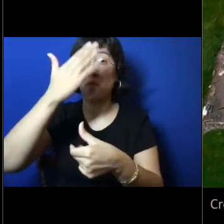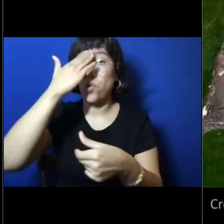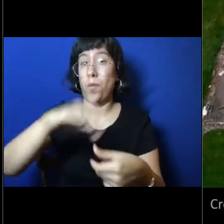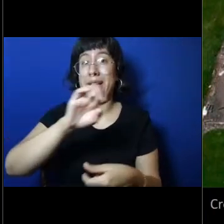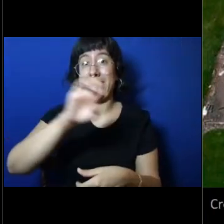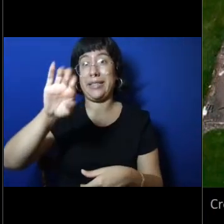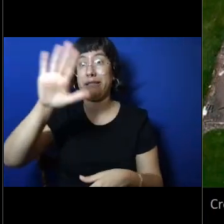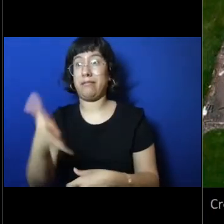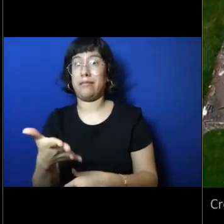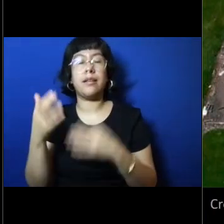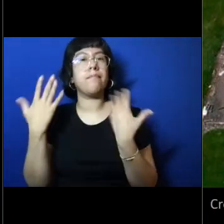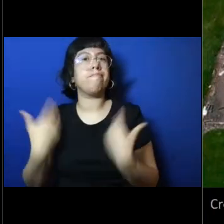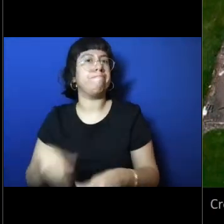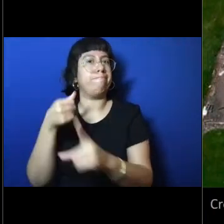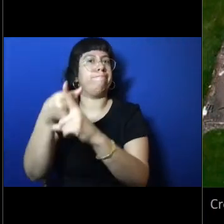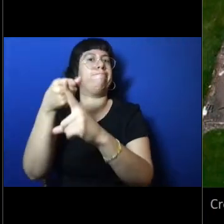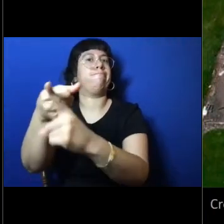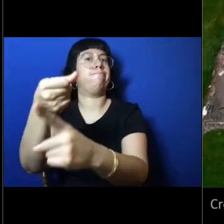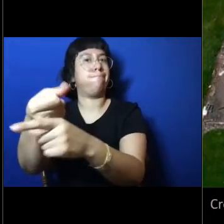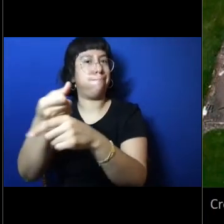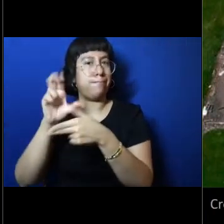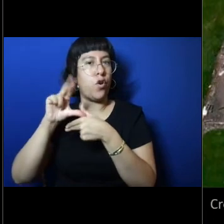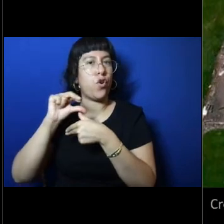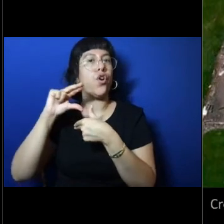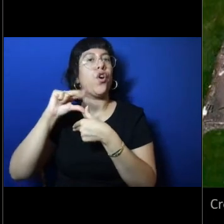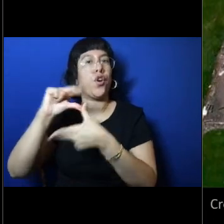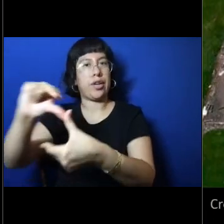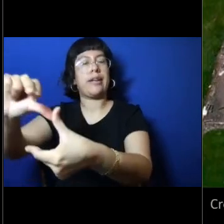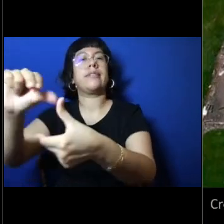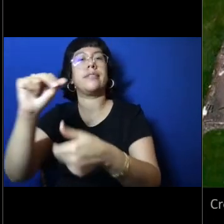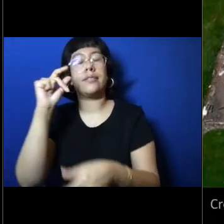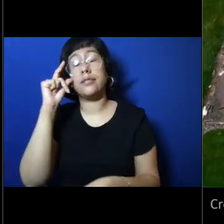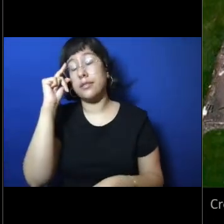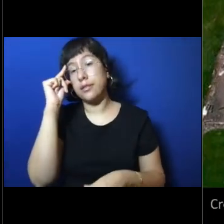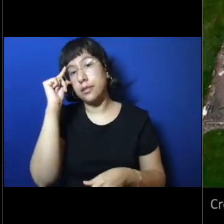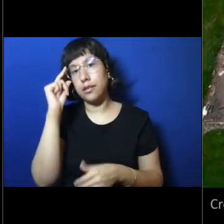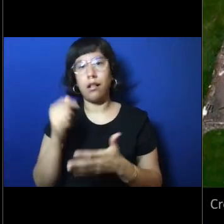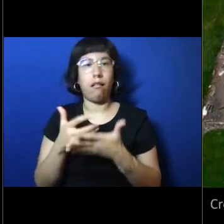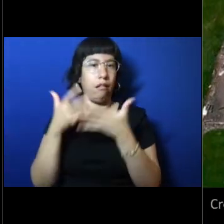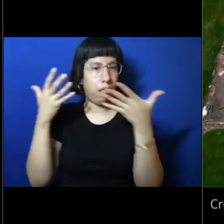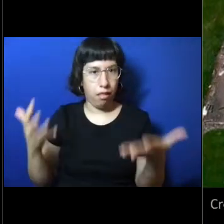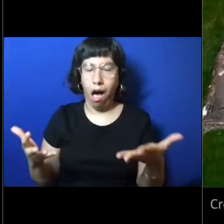And particularly in the Gulf. You know there were a lot of landfalls of a lot of hurricanes.